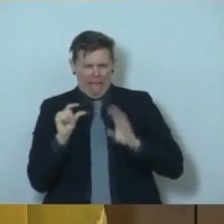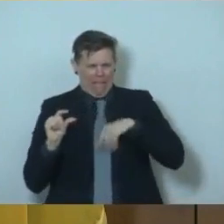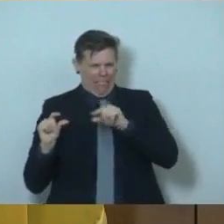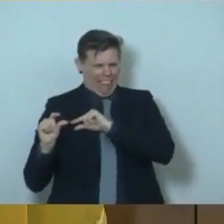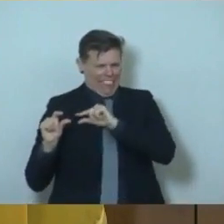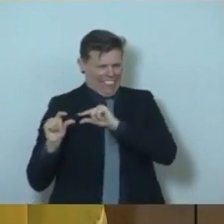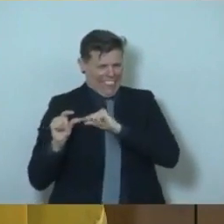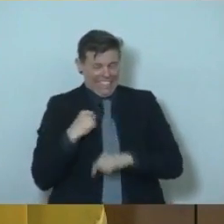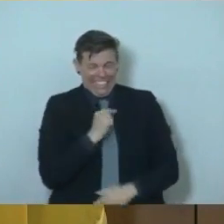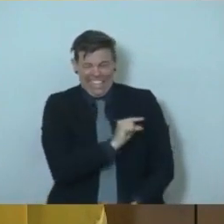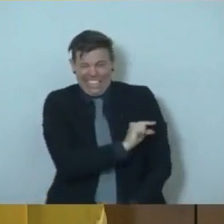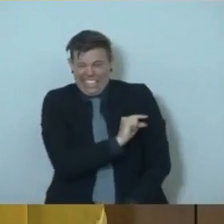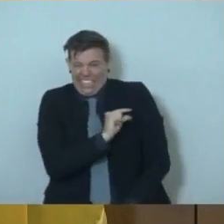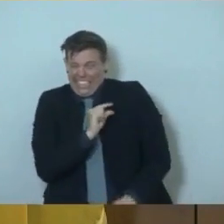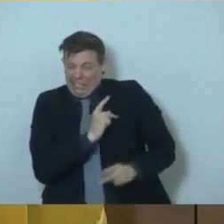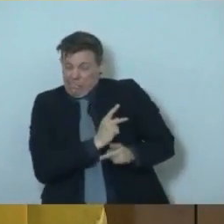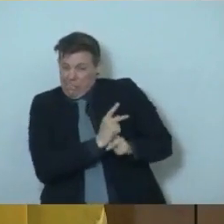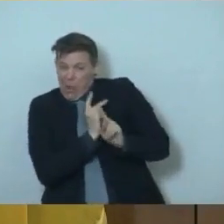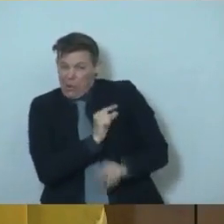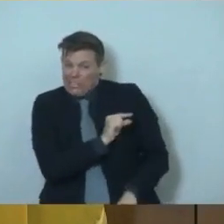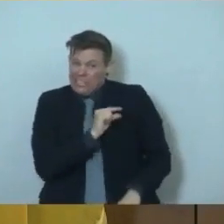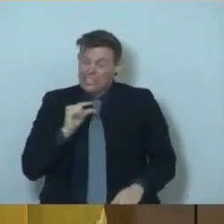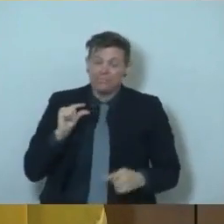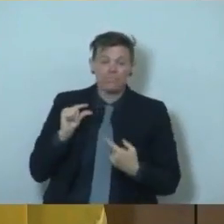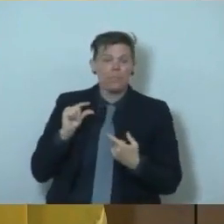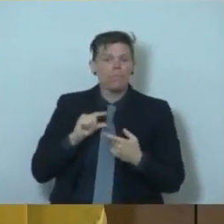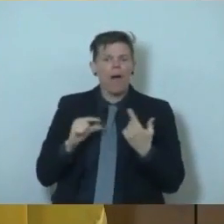AM SURE THERE ARE SOME TREPIDATION ABOUT DOING THAT.